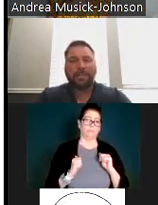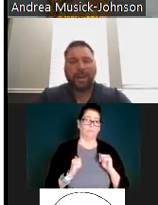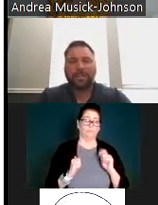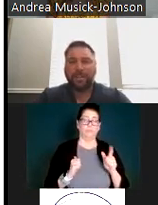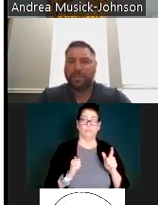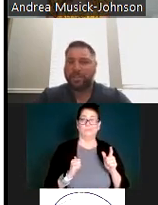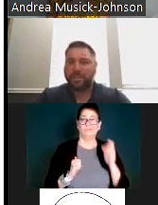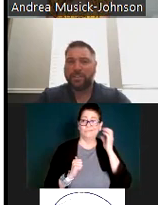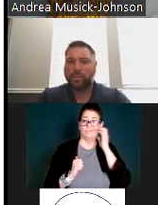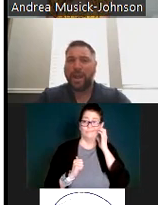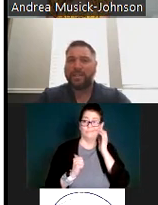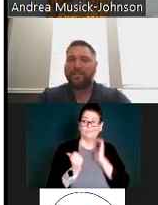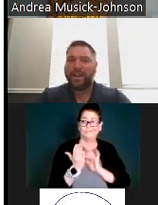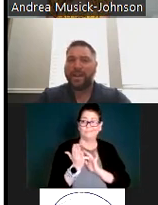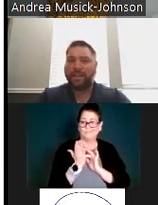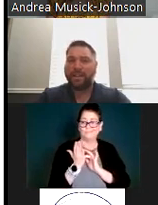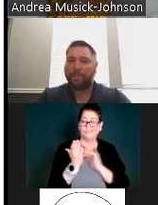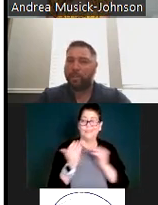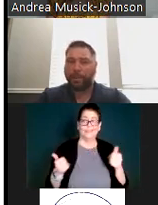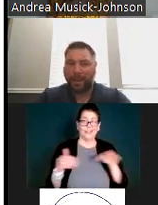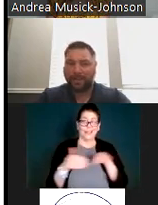survivors and concerned citizens, to access VINE conveniently from their mobile devices.